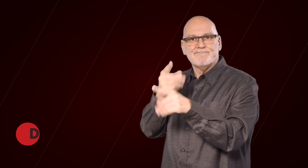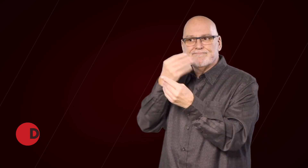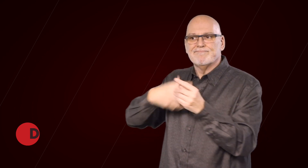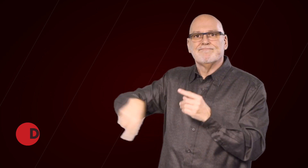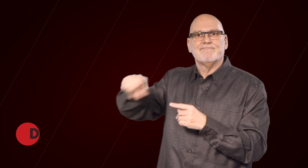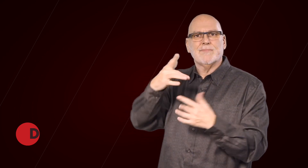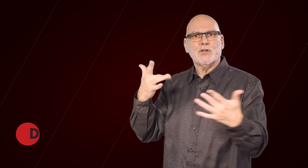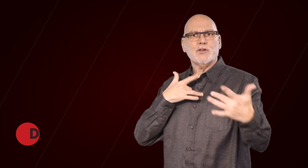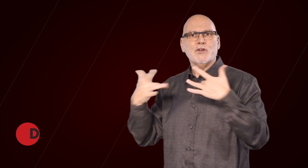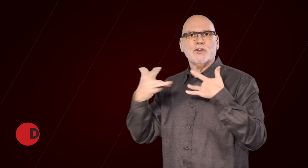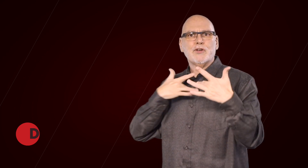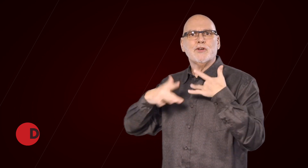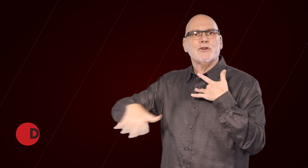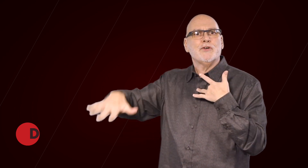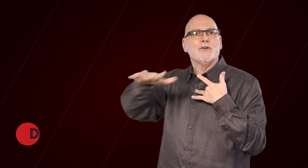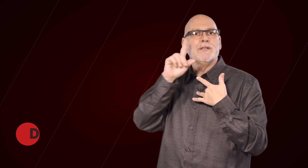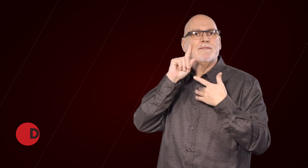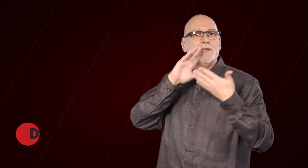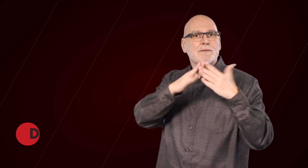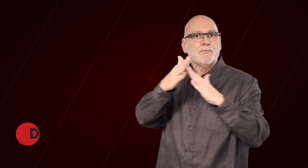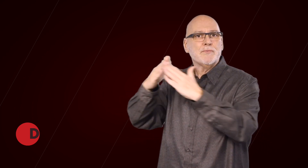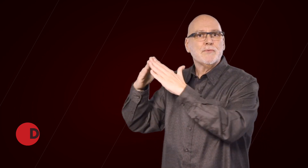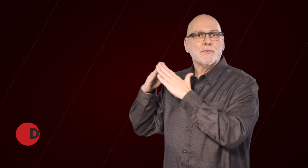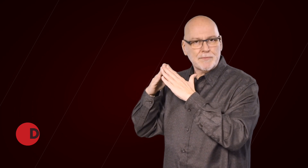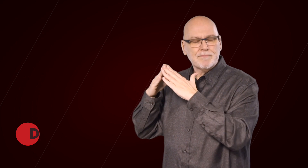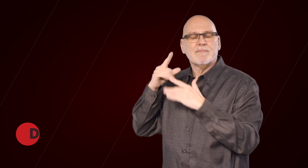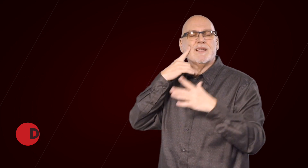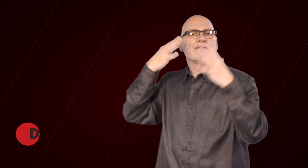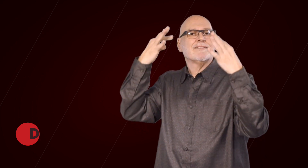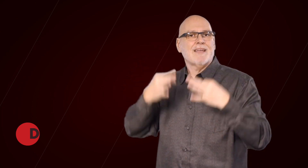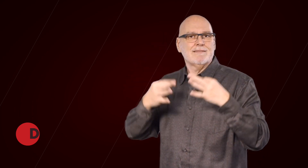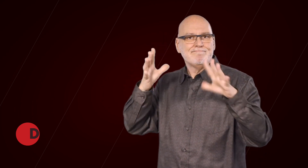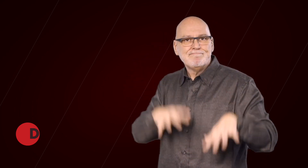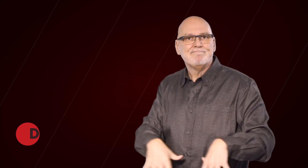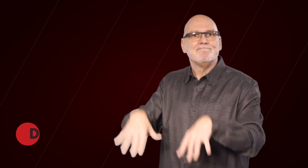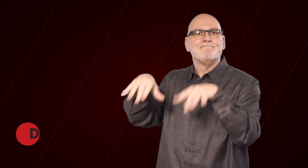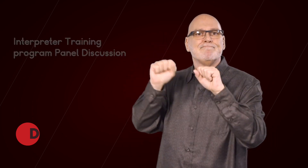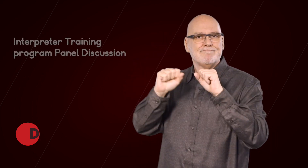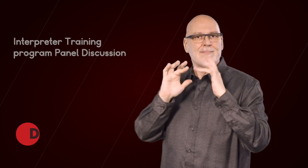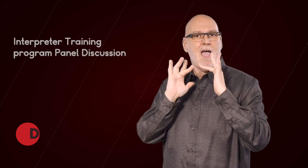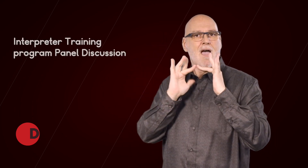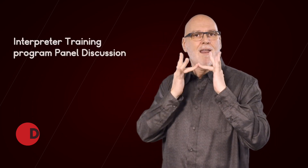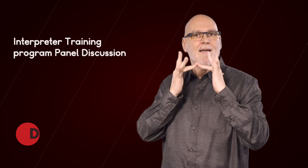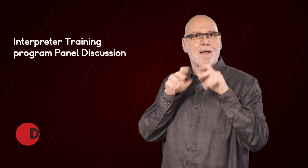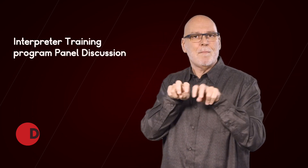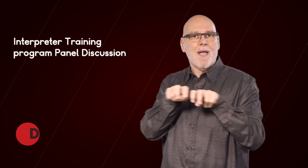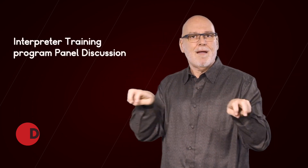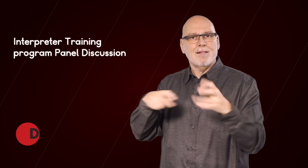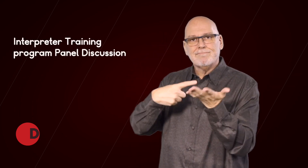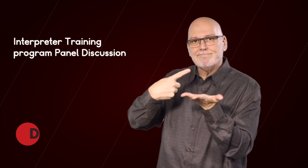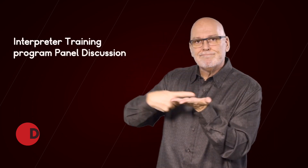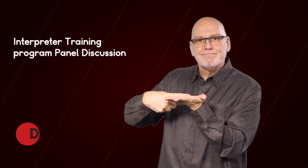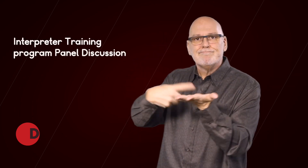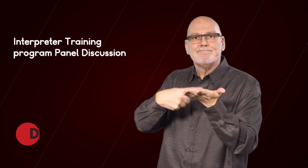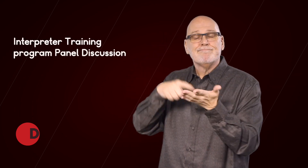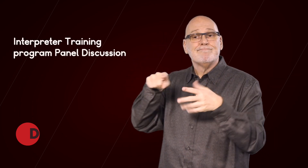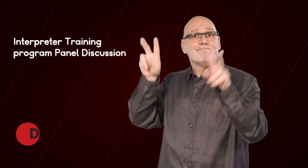in the Deaf community by hosting an online panel discussion